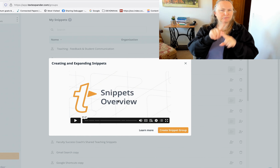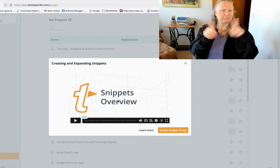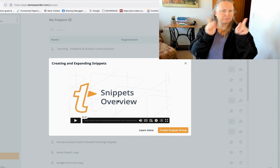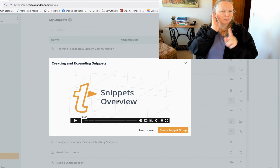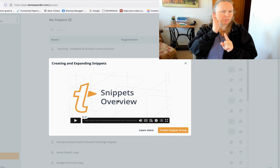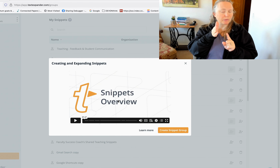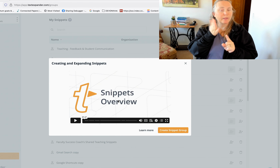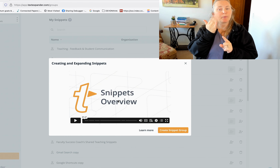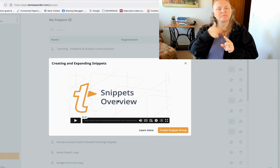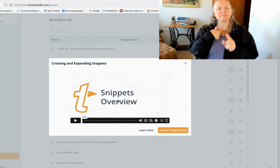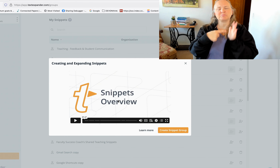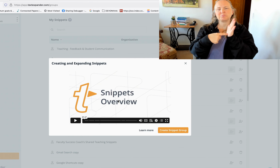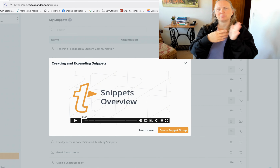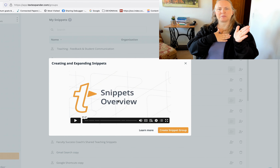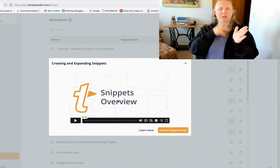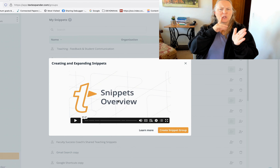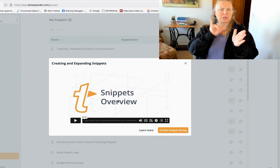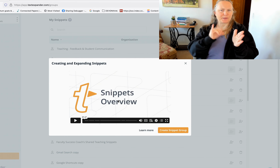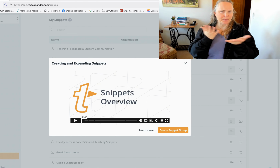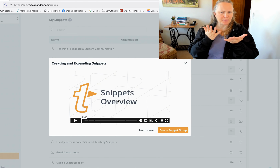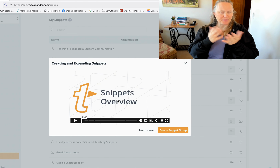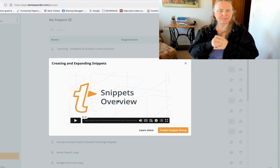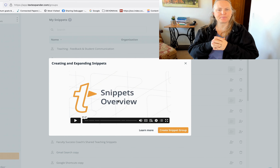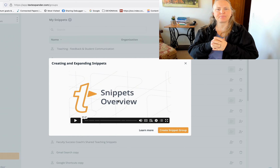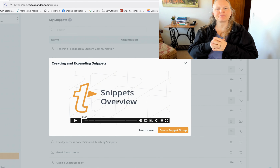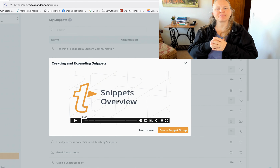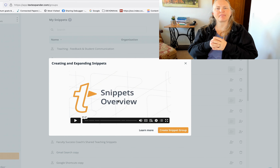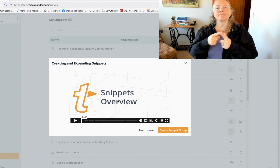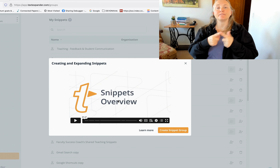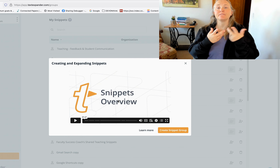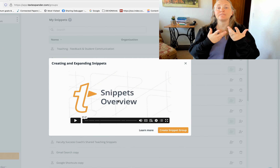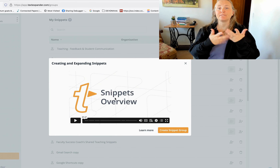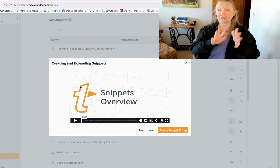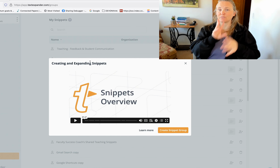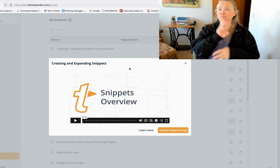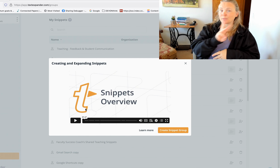But I just wanted to show you what mine looks like. And then I'll show you the desktop app as well.